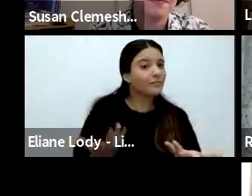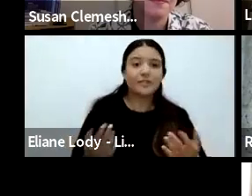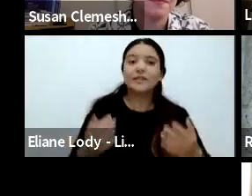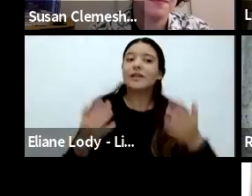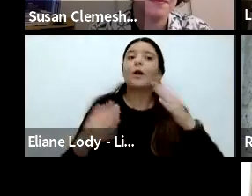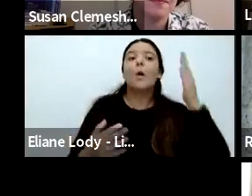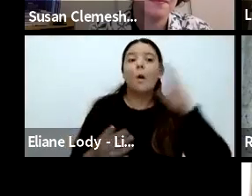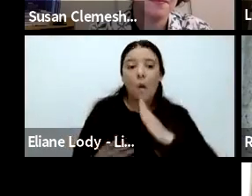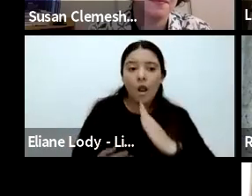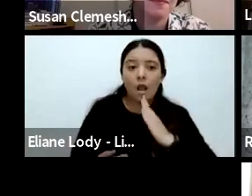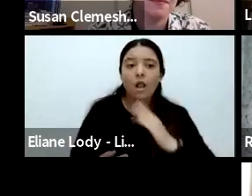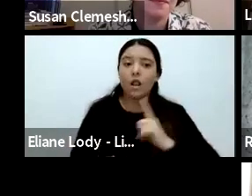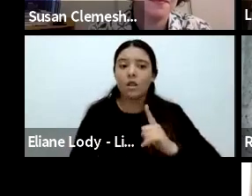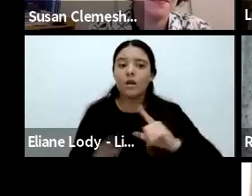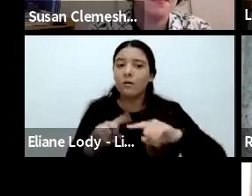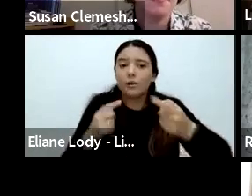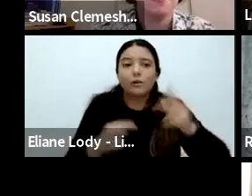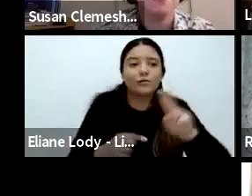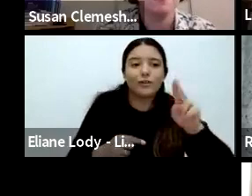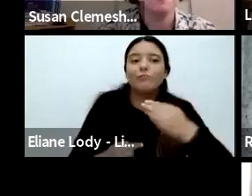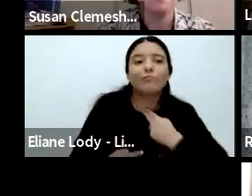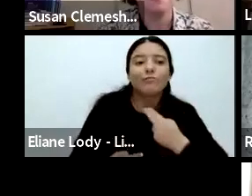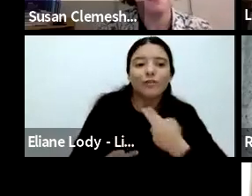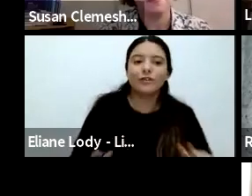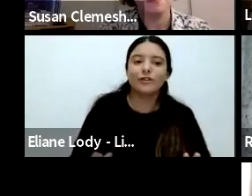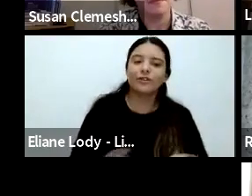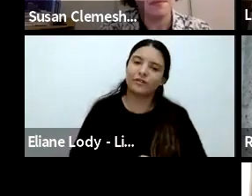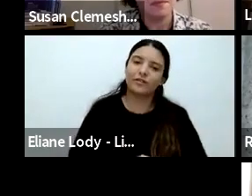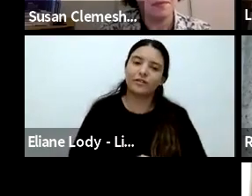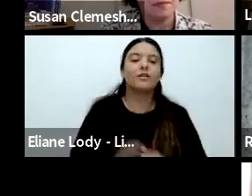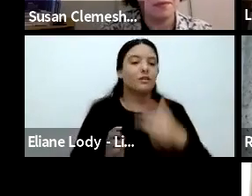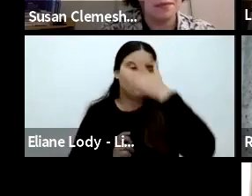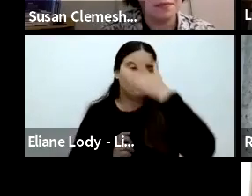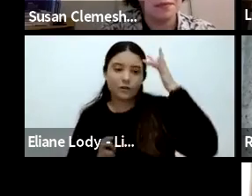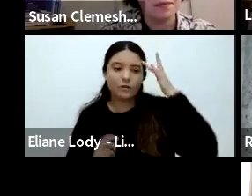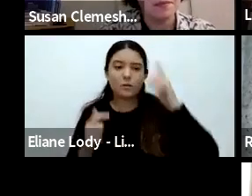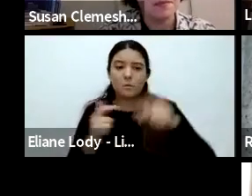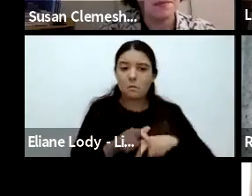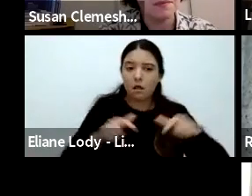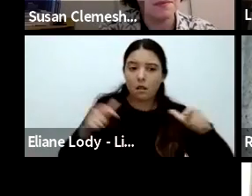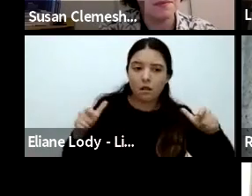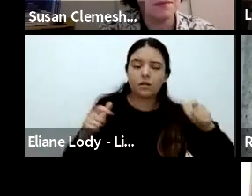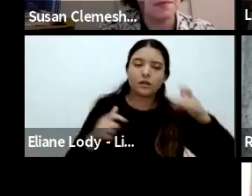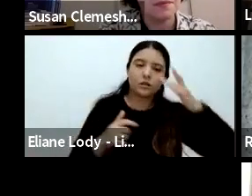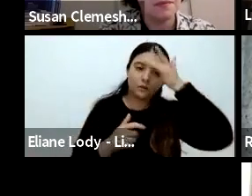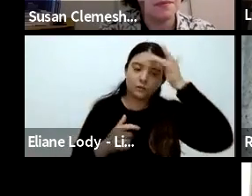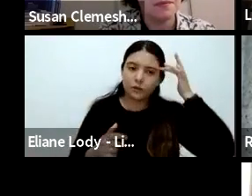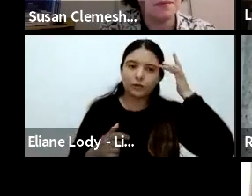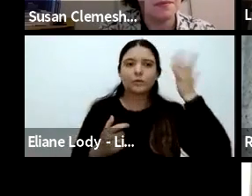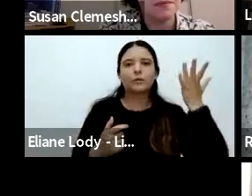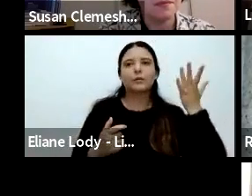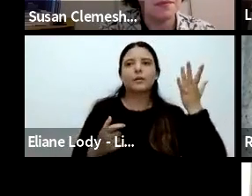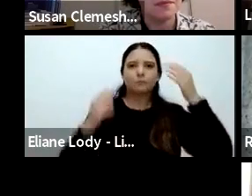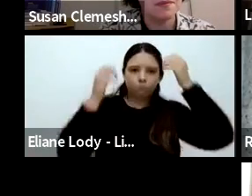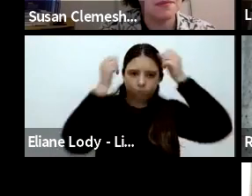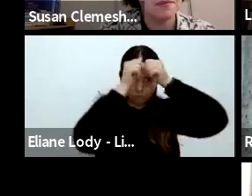frustration you know we I frustration, you know, we, I think most people come out of teacher at Programs with teacher at Programs with stuff to do teacher at Programs with stuff to do with. practical